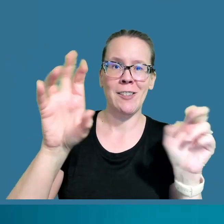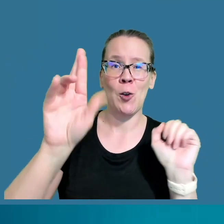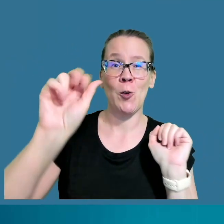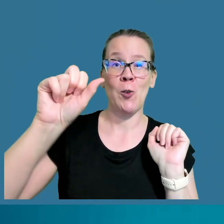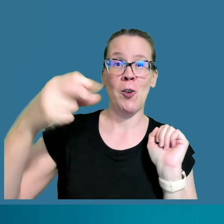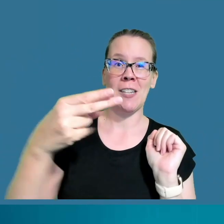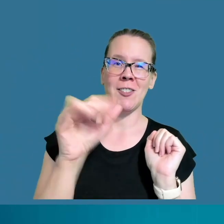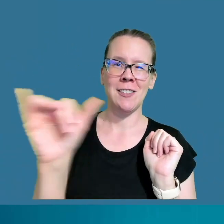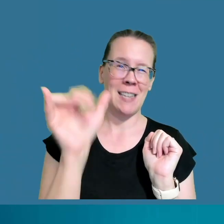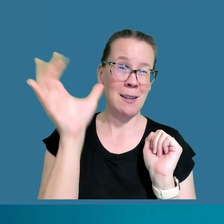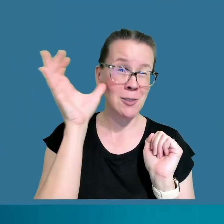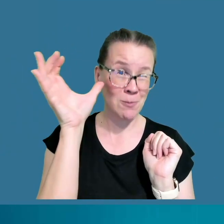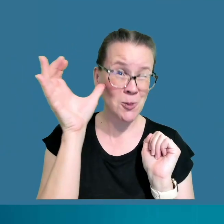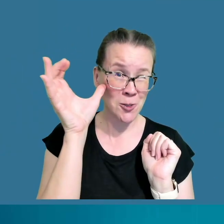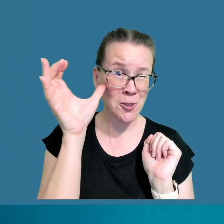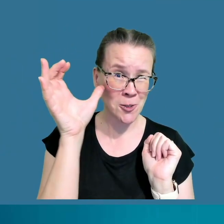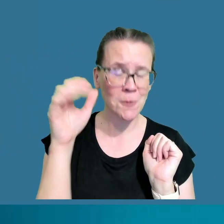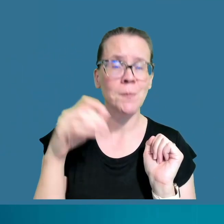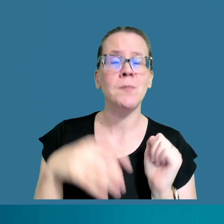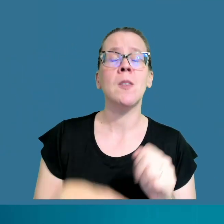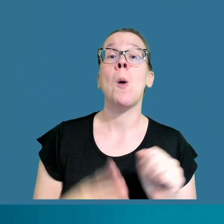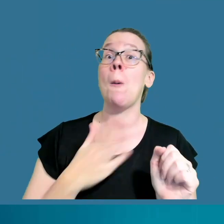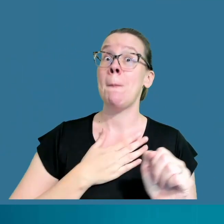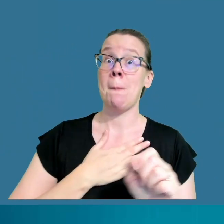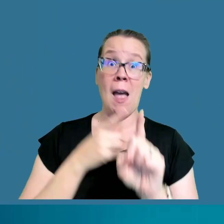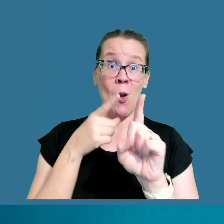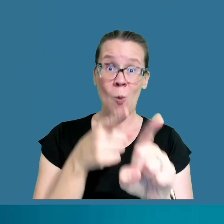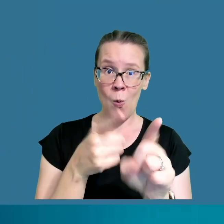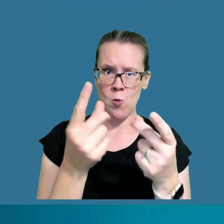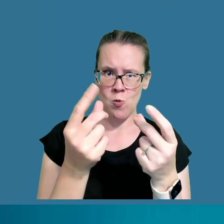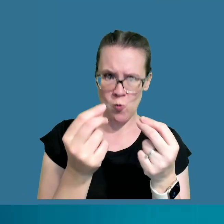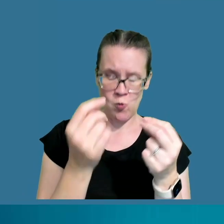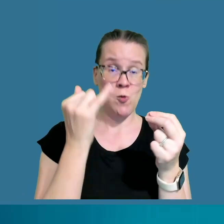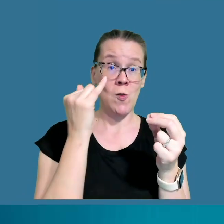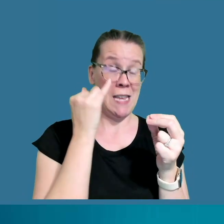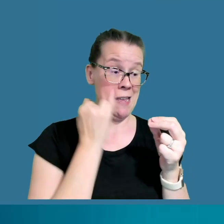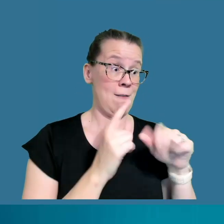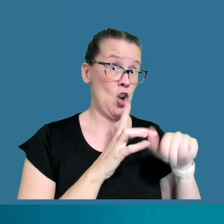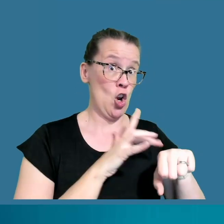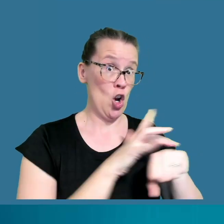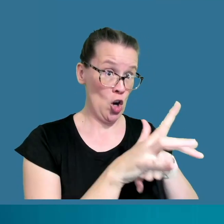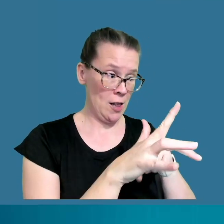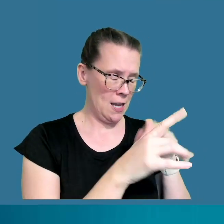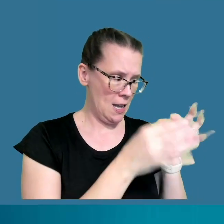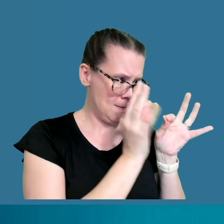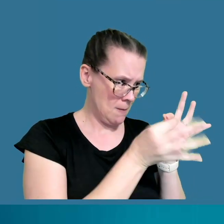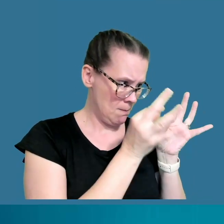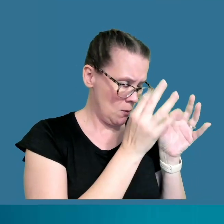you can overwhelm your brain and your working memory. But if we can, uh, break all of the